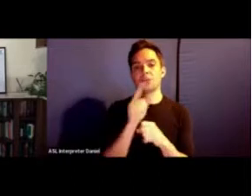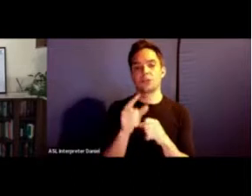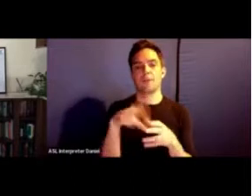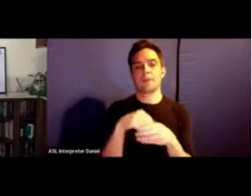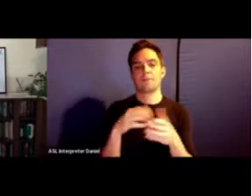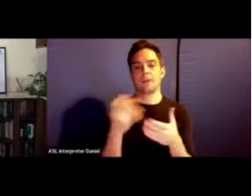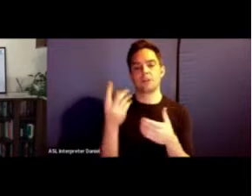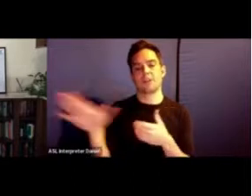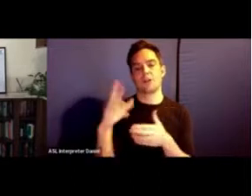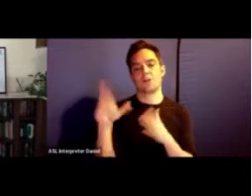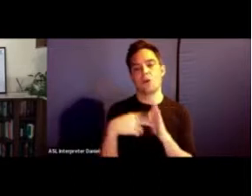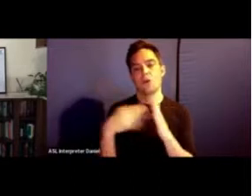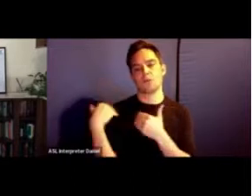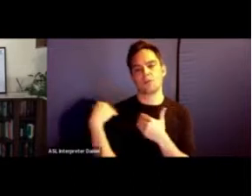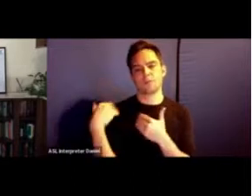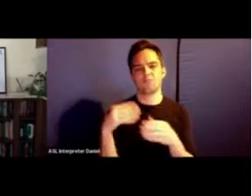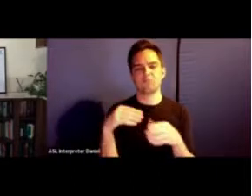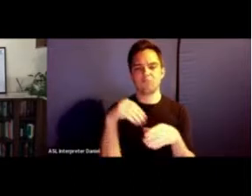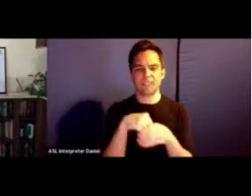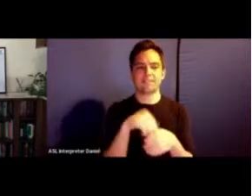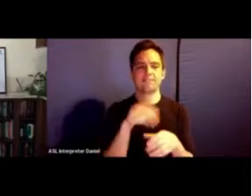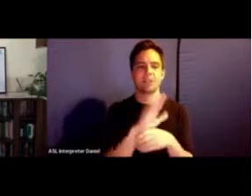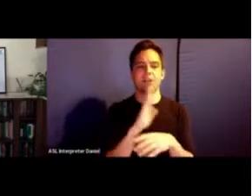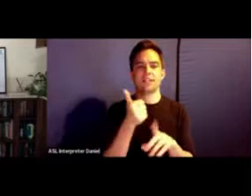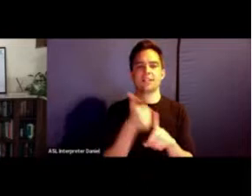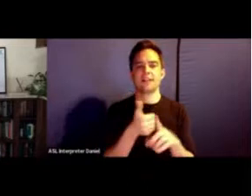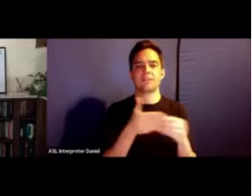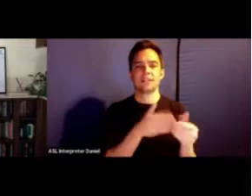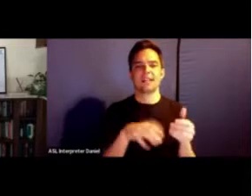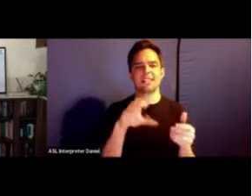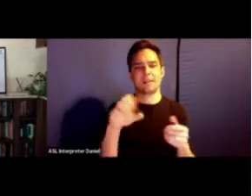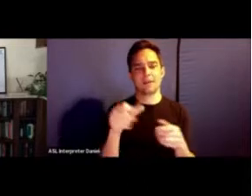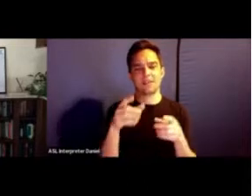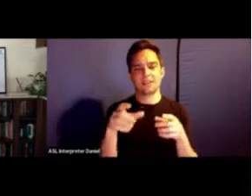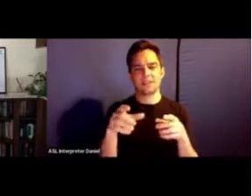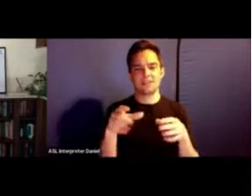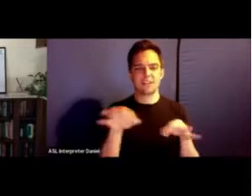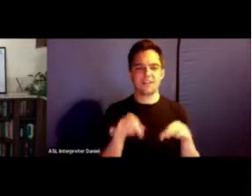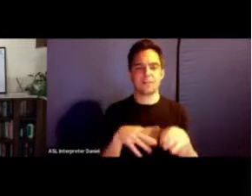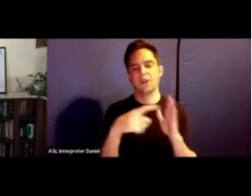roles and responsibilities and self direction. So that's the CMS definition. But let's dig a little more into this on the next slide.